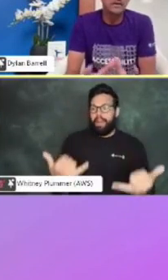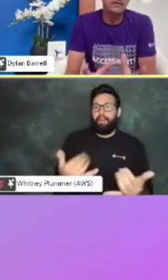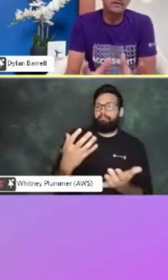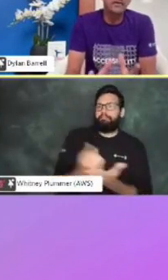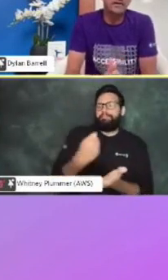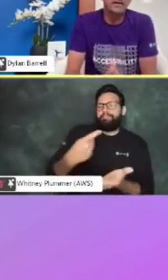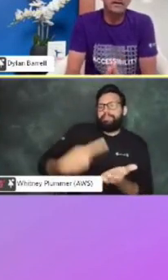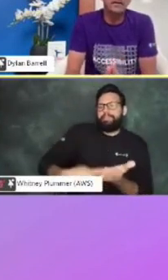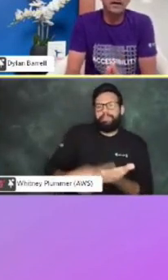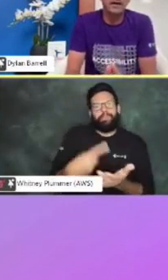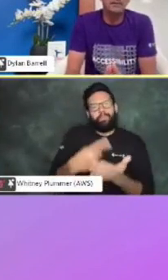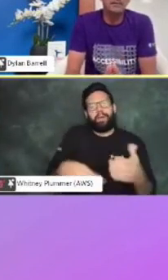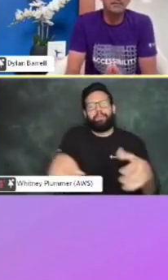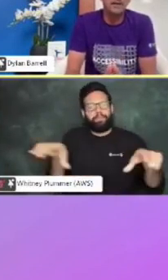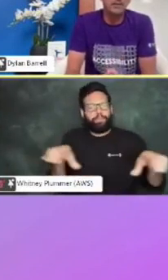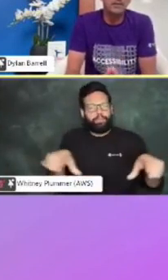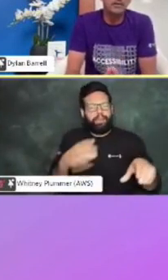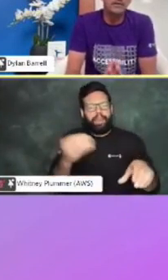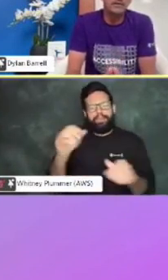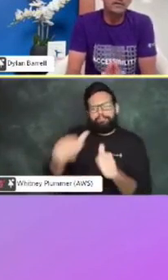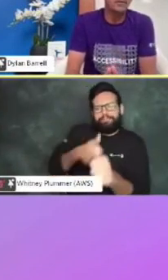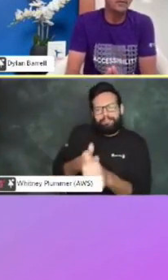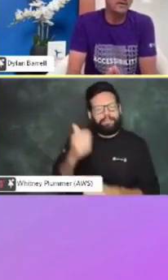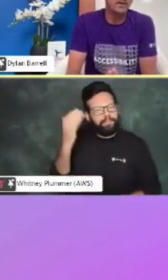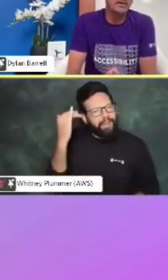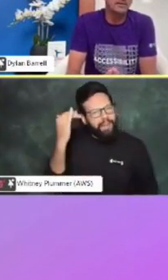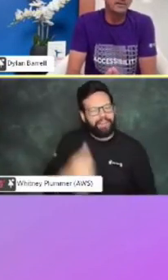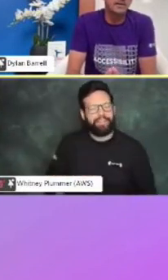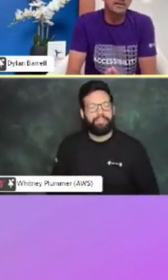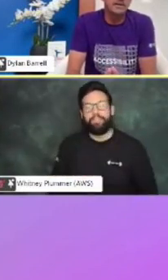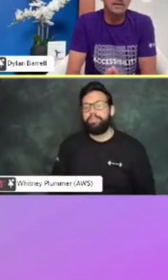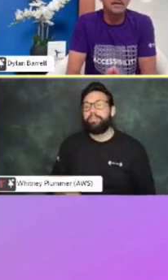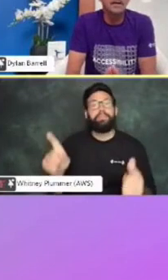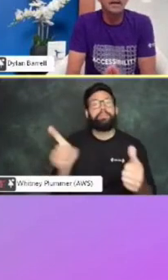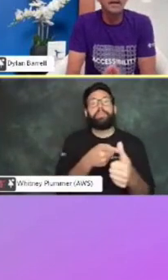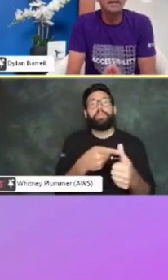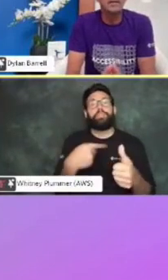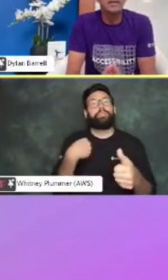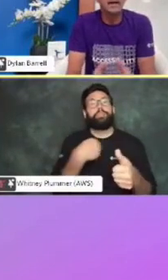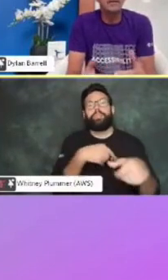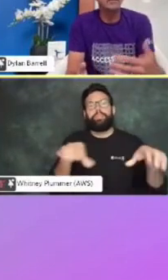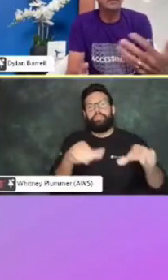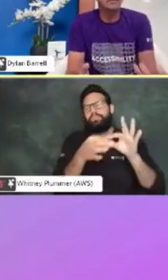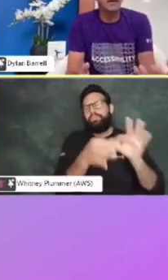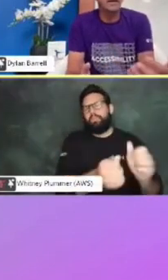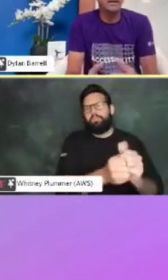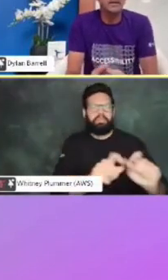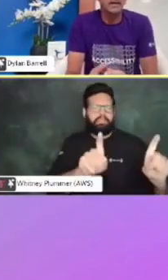So the first thing that that we do that's very important in accessibility testing has to do with semantics.